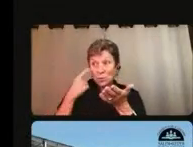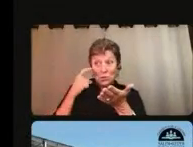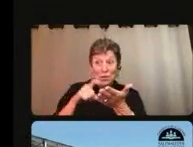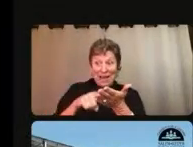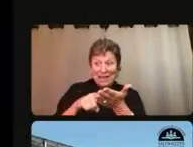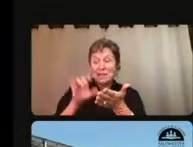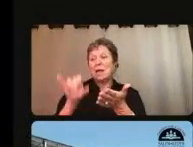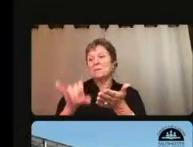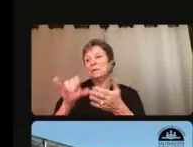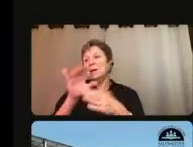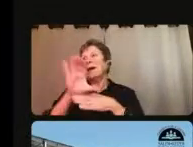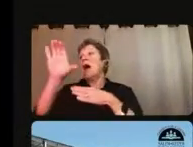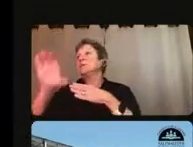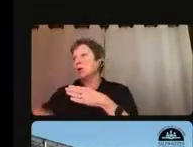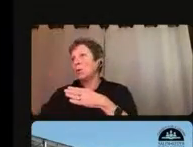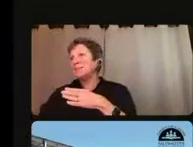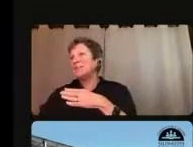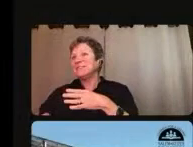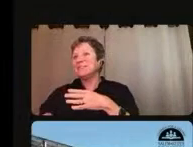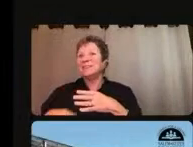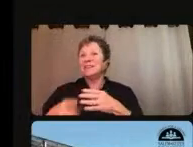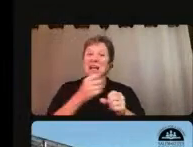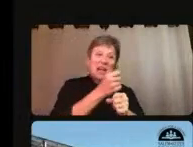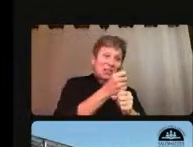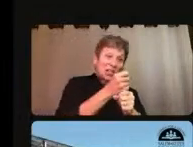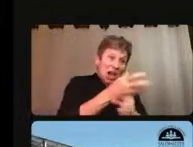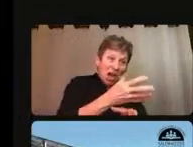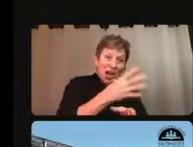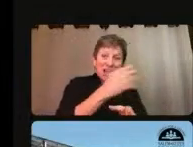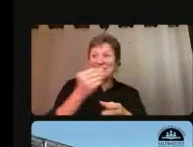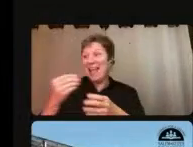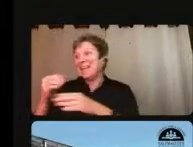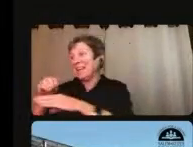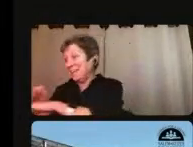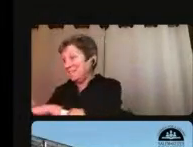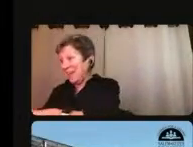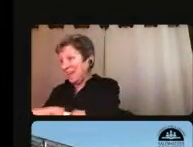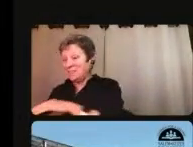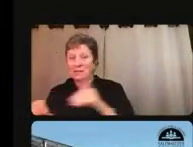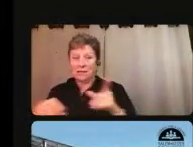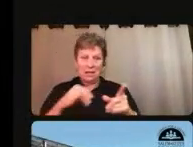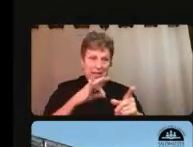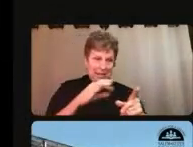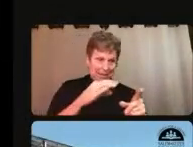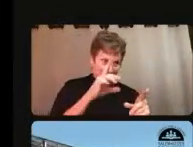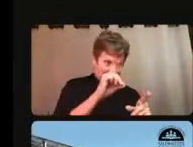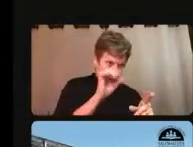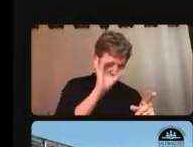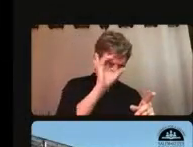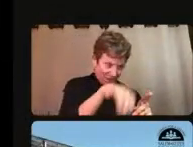THEY REALIZE THERE ARE CONSEQUENCES CALLED CAUSE AND